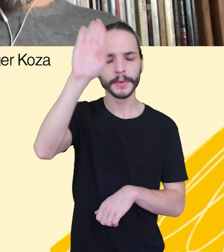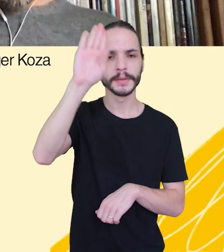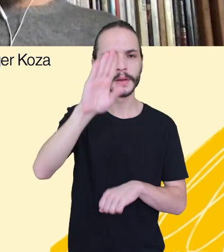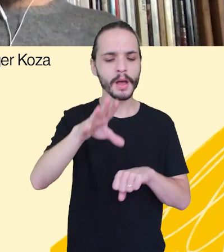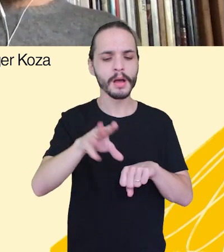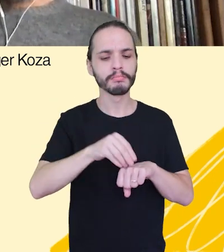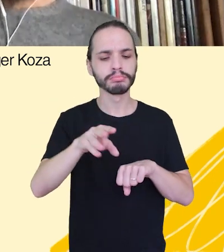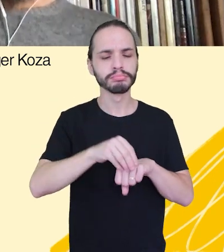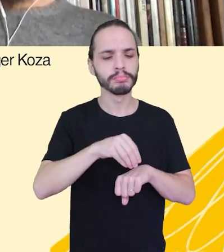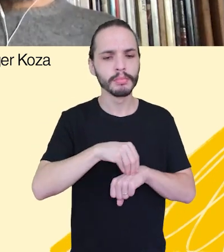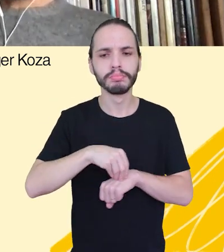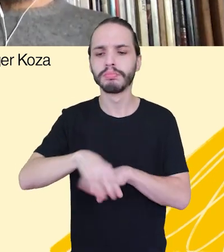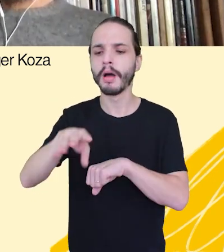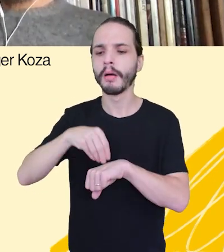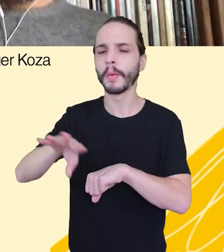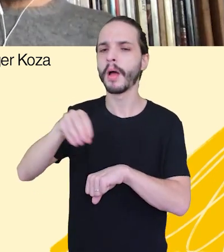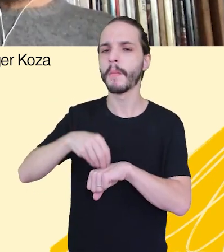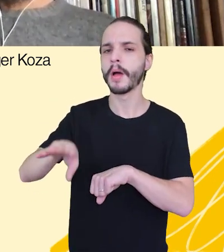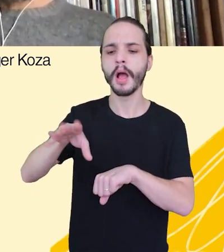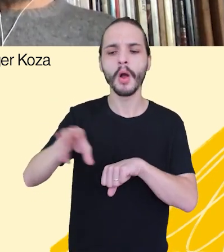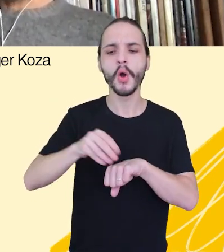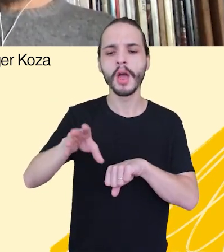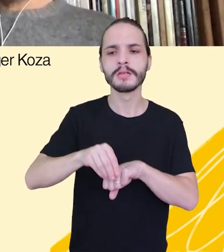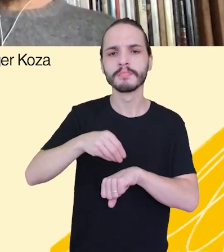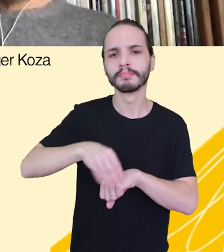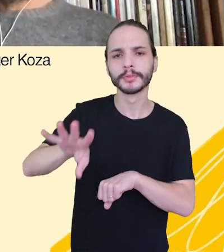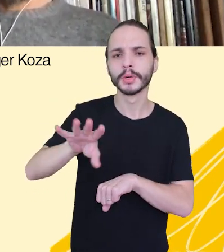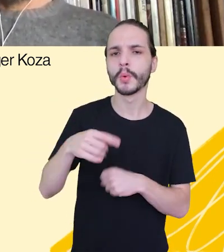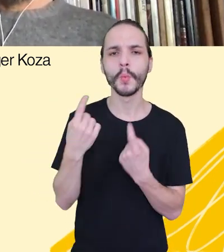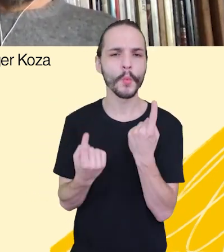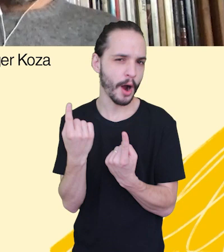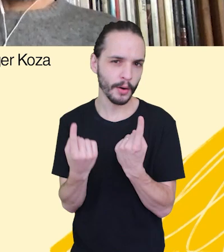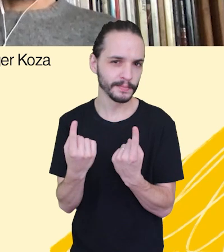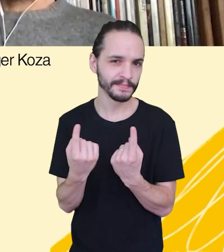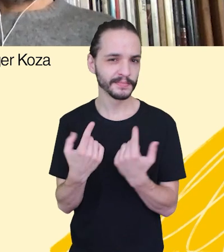And letís imagine that there are some people who are watching us who are filmmakers,